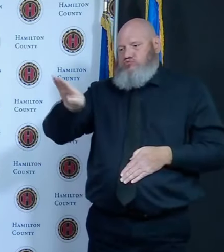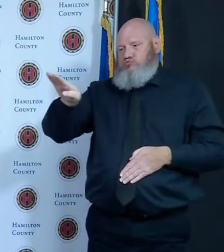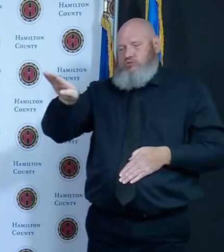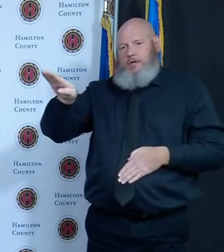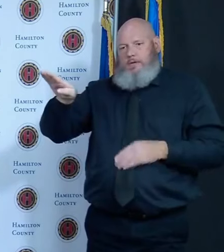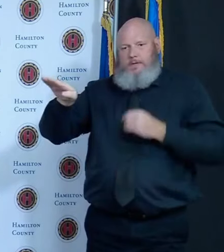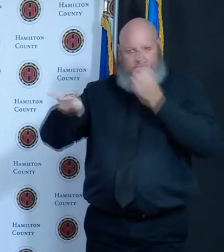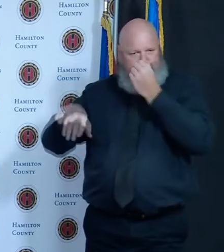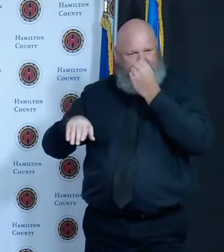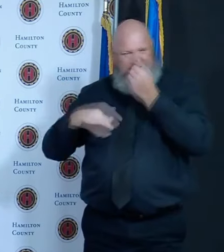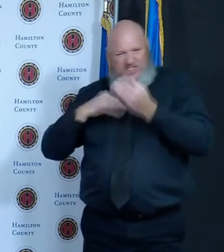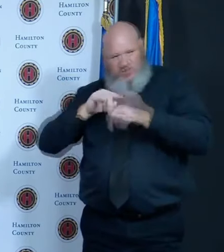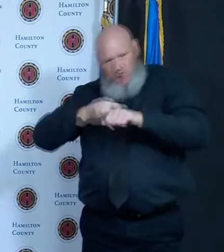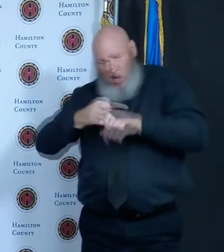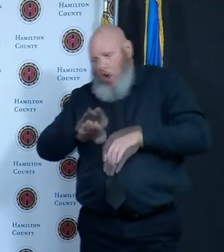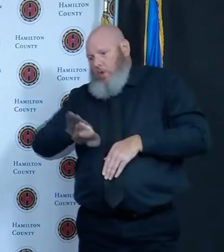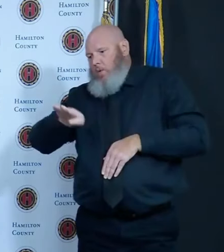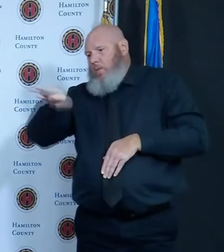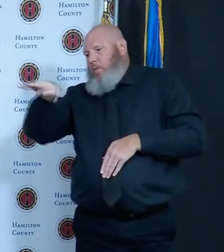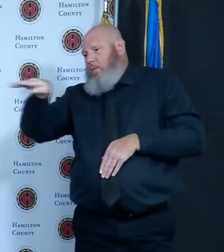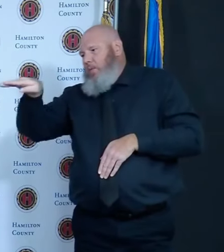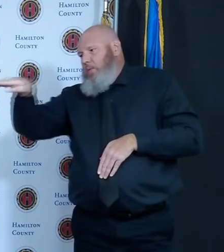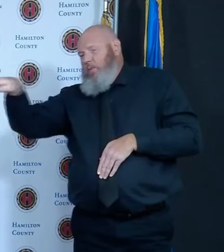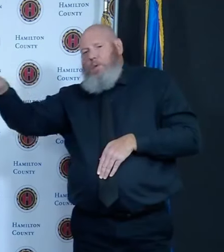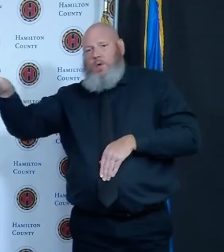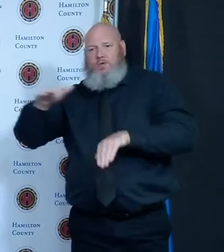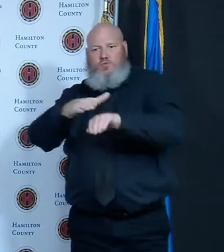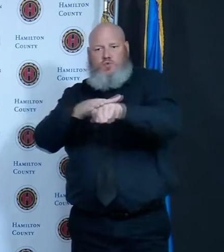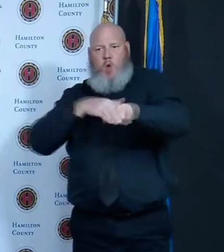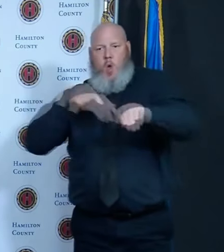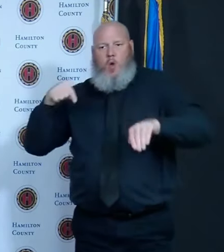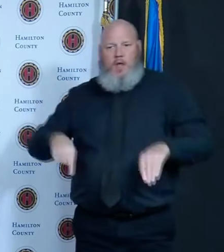everyone in this community is to be applauded for washing their hands